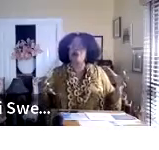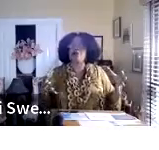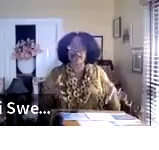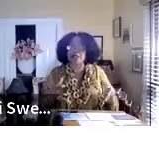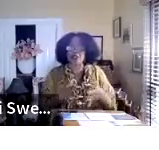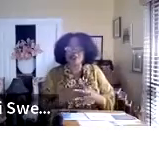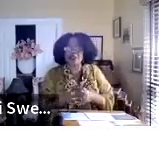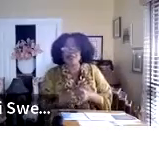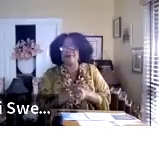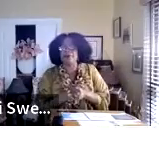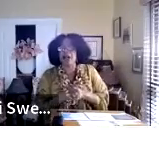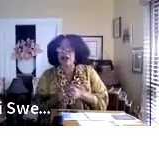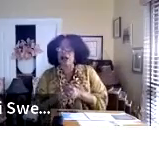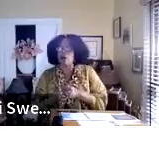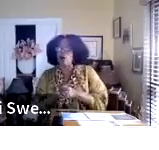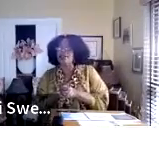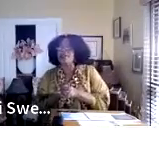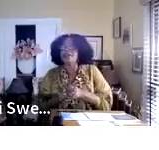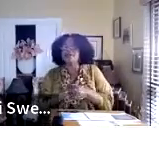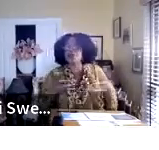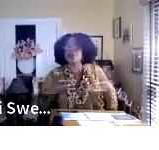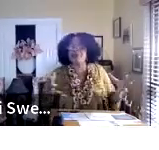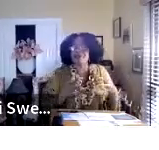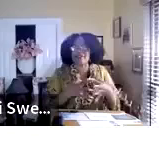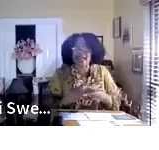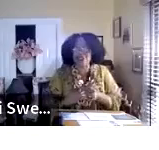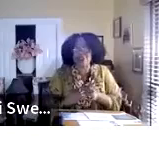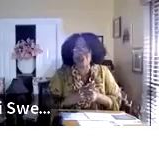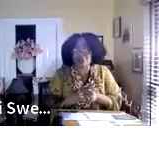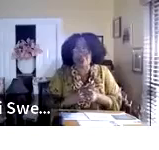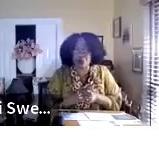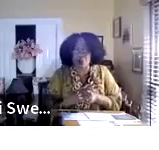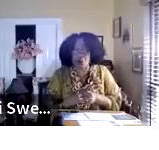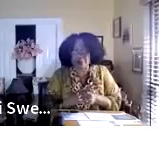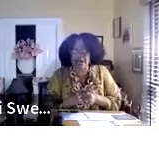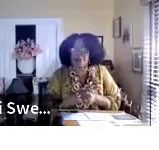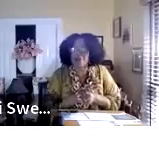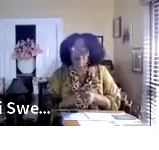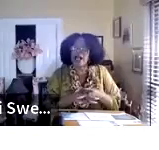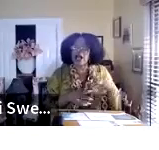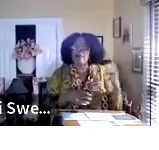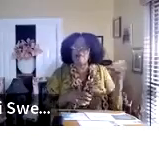Areas, Rare Diseases and Low Incidence Populations .